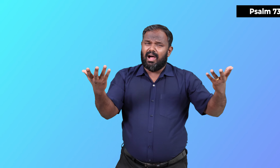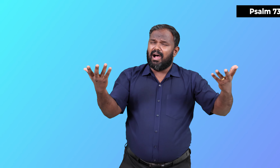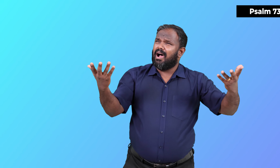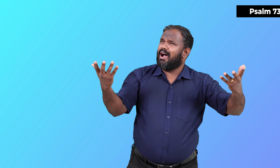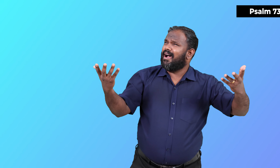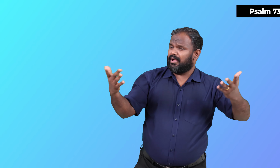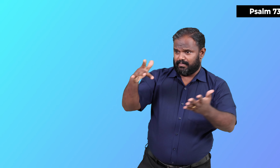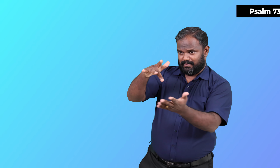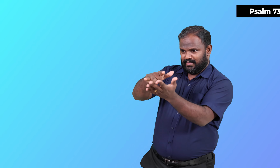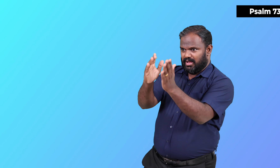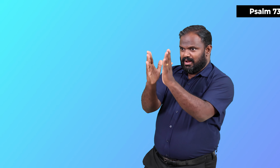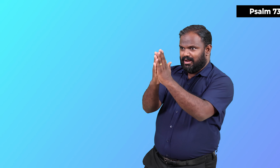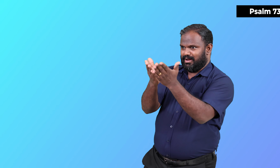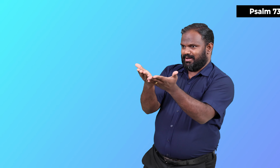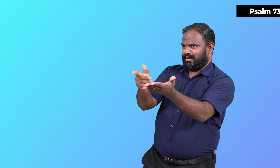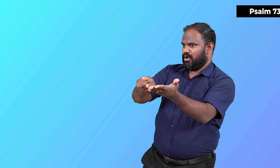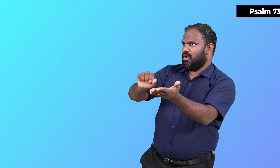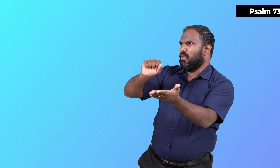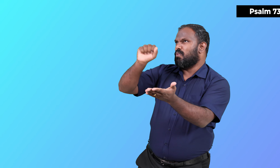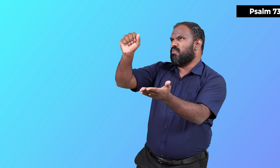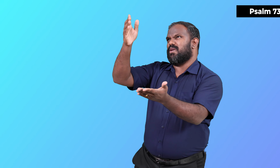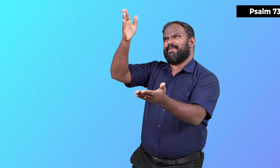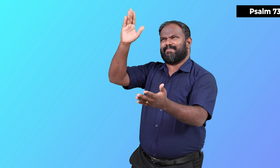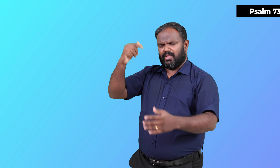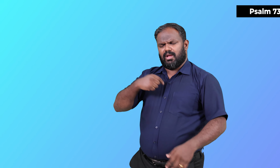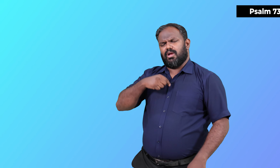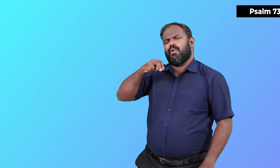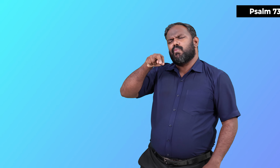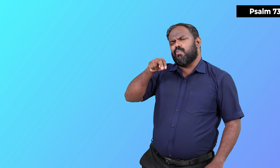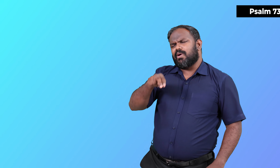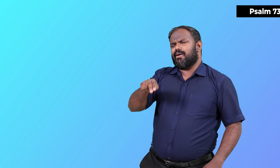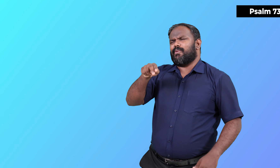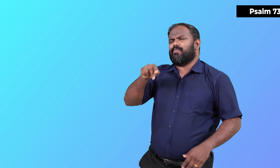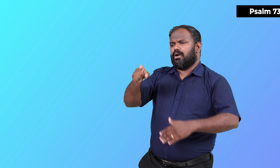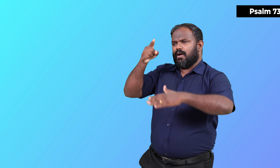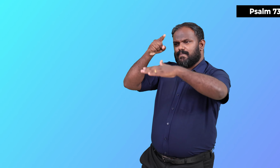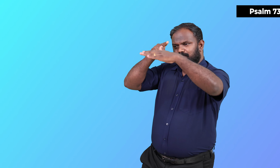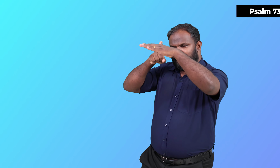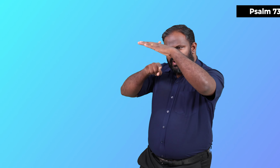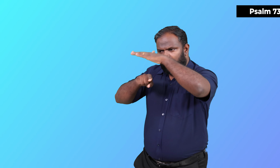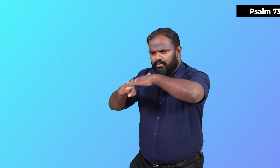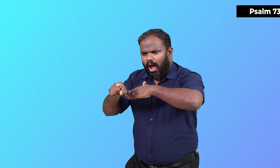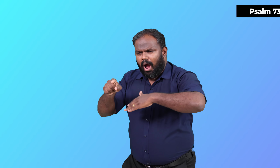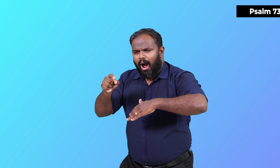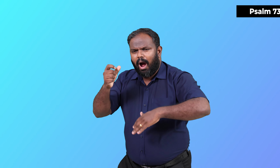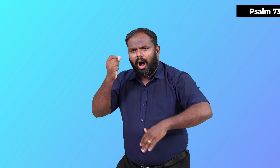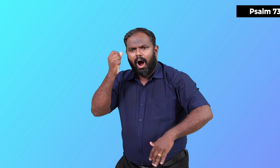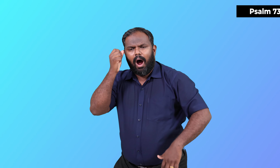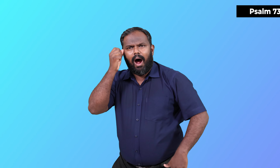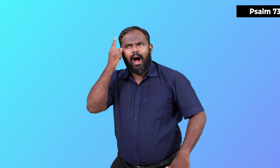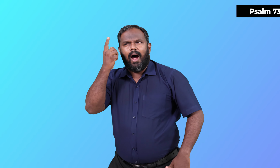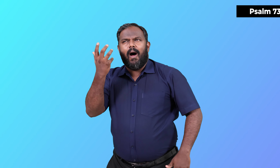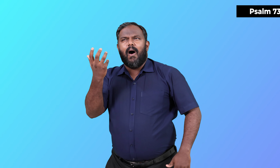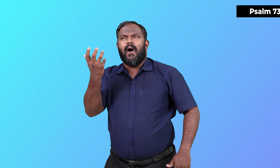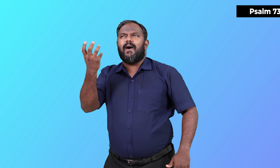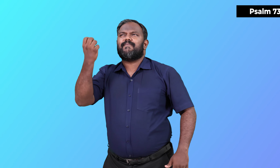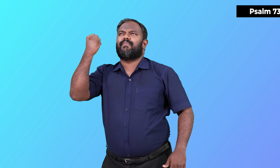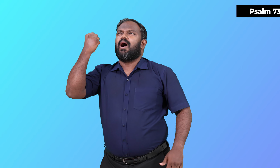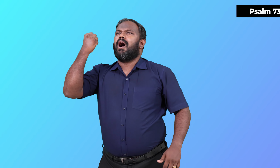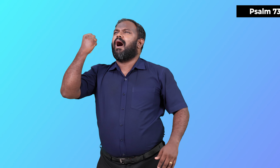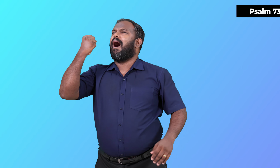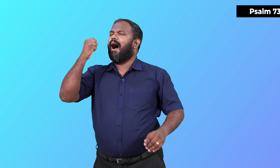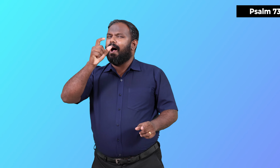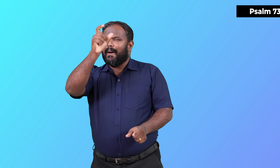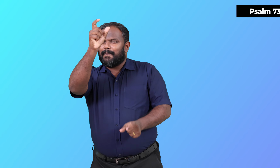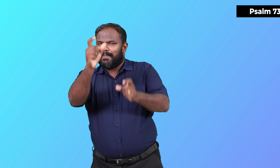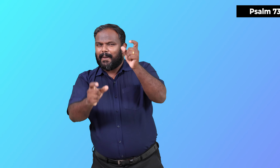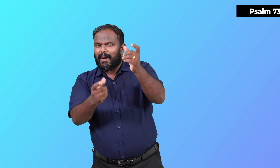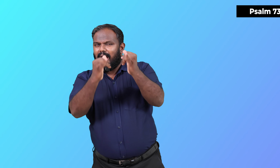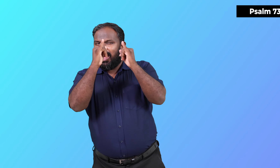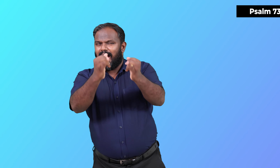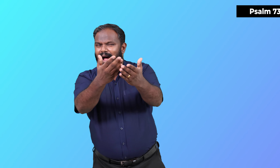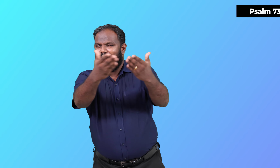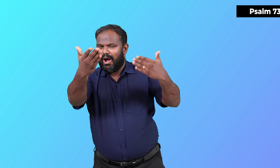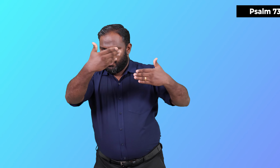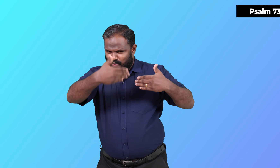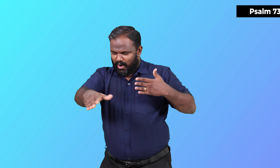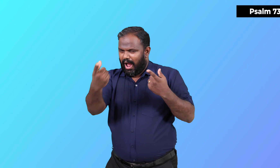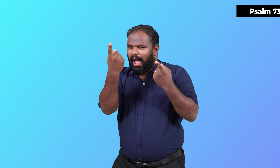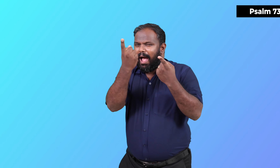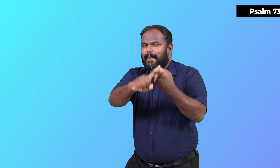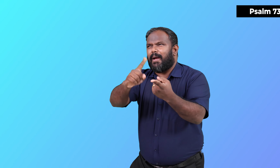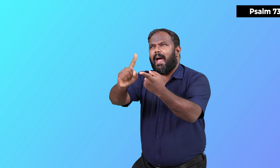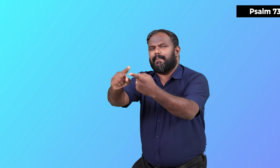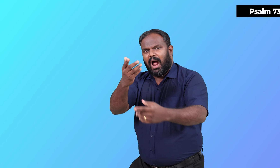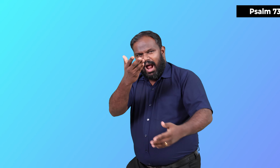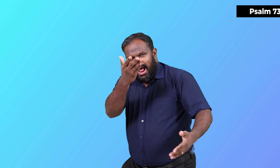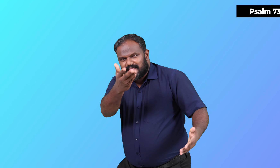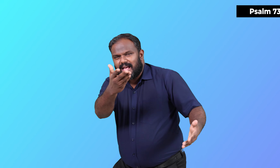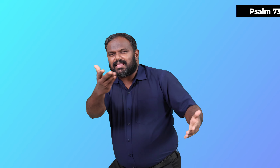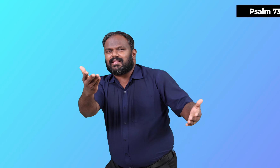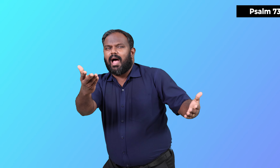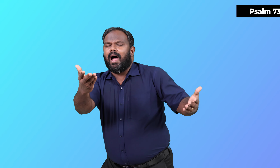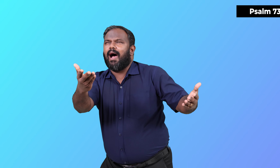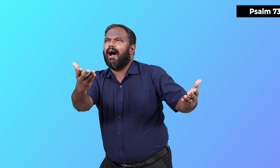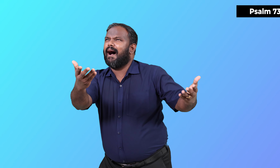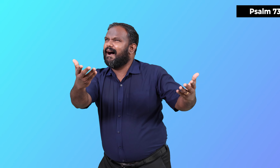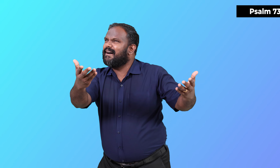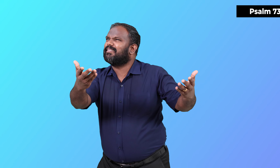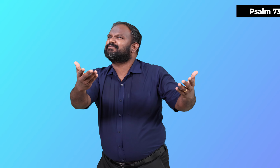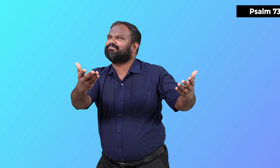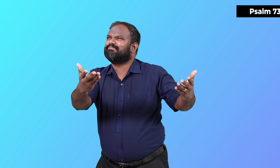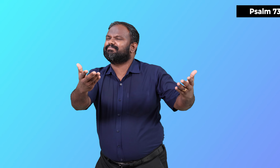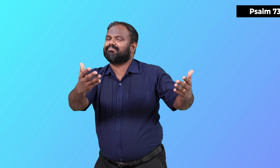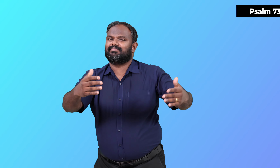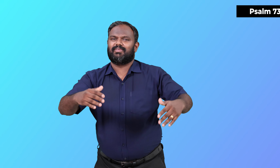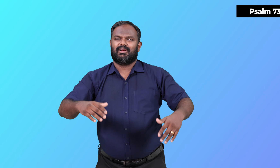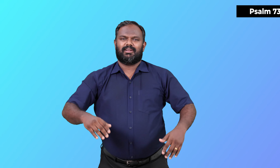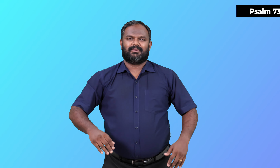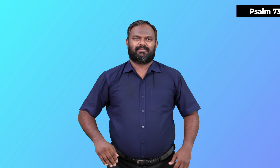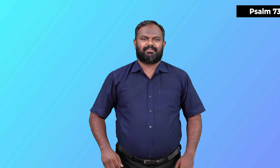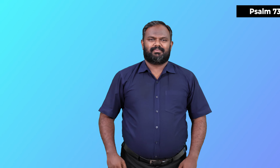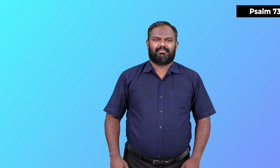But then, God, I went to your Temple, and I understood what will happen to the wicked.